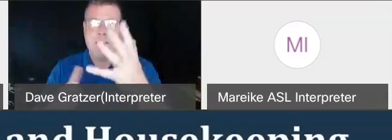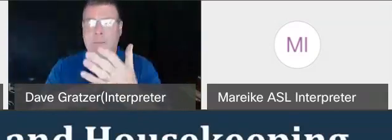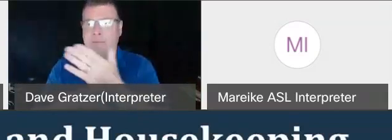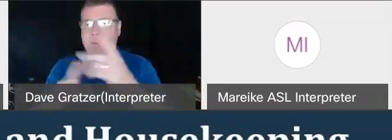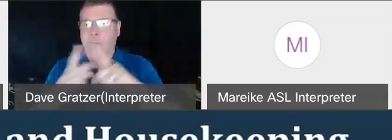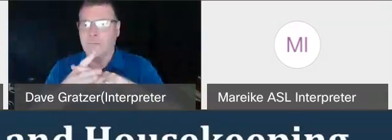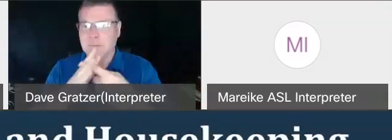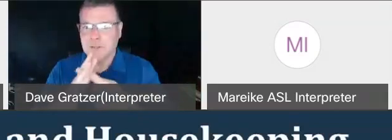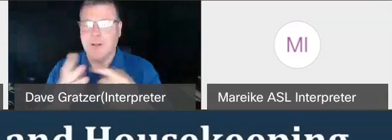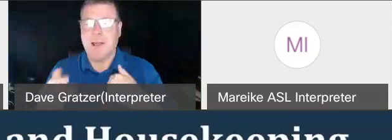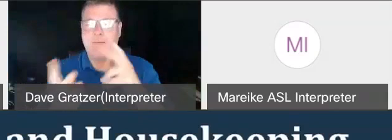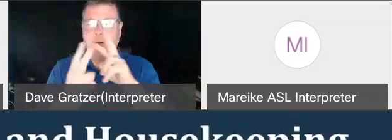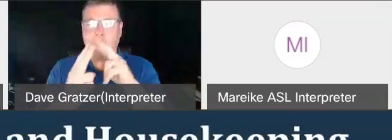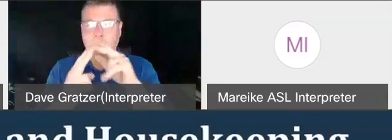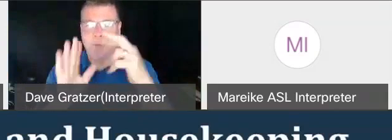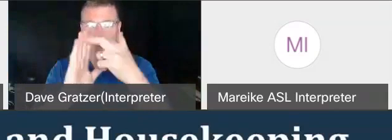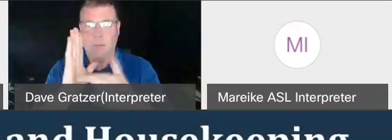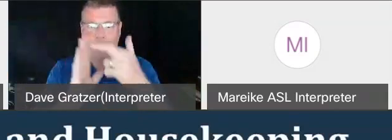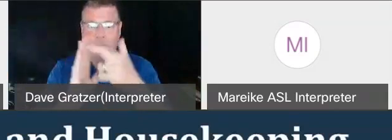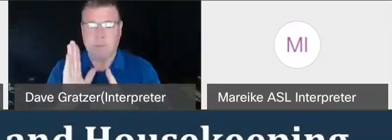I have a couple of housekeeping items to review.